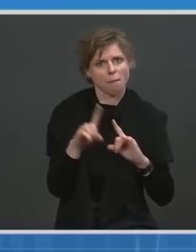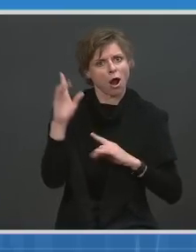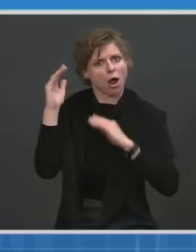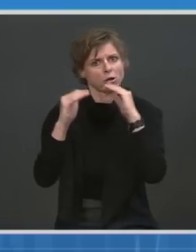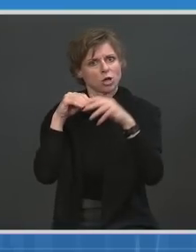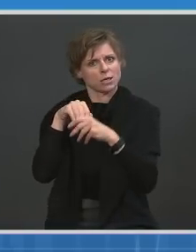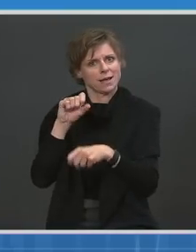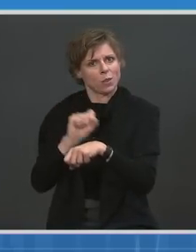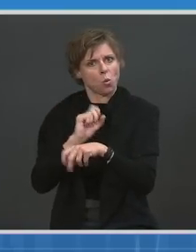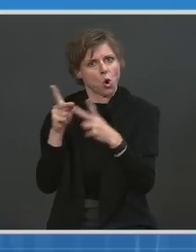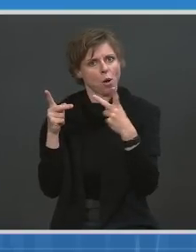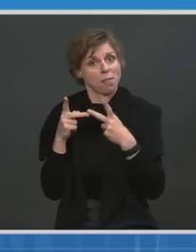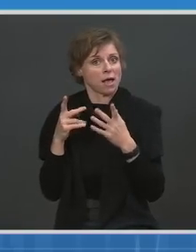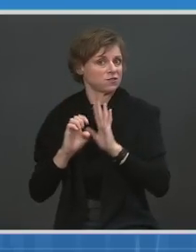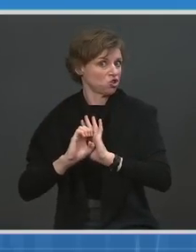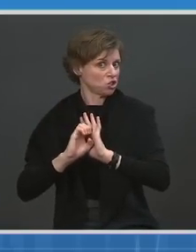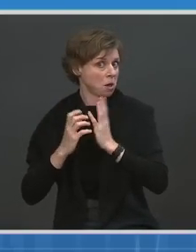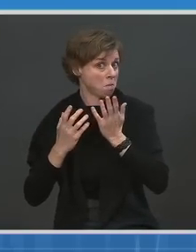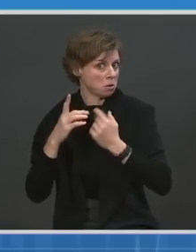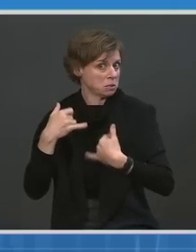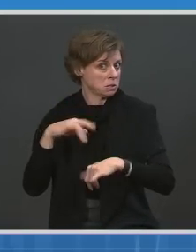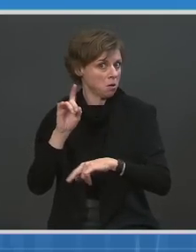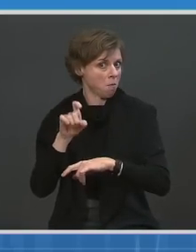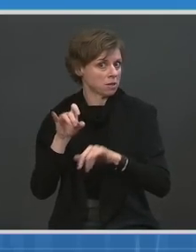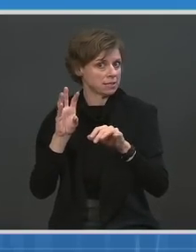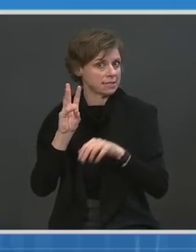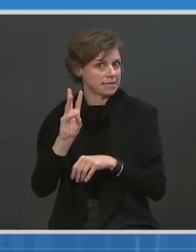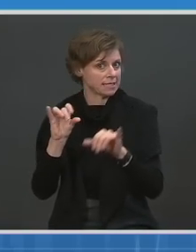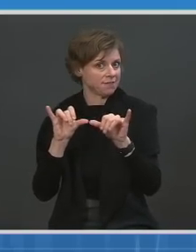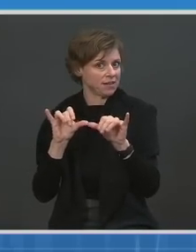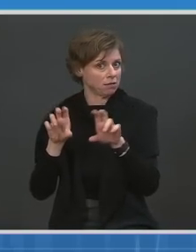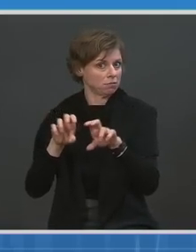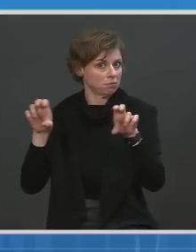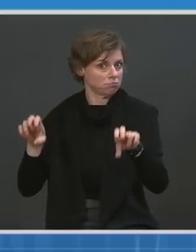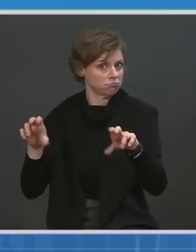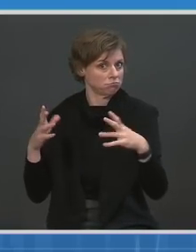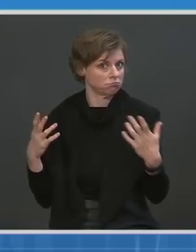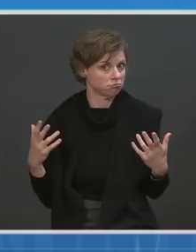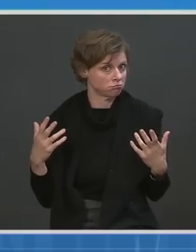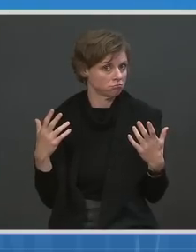still need to be six feet apart? Thank you. Mr. Zients: So let's have Dr. Fauci